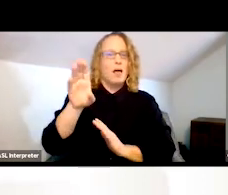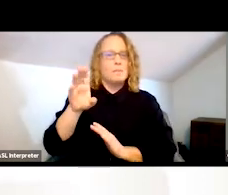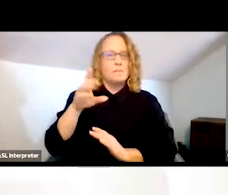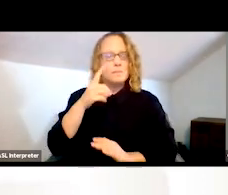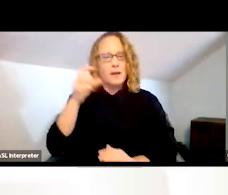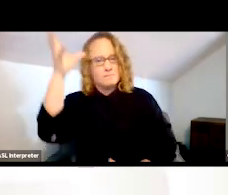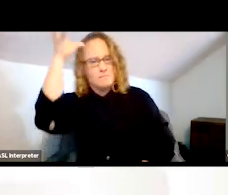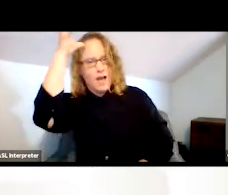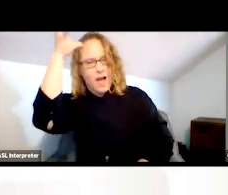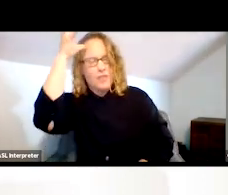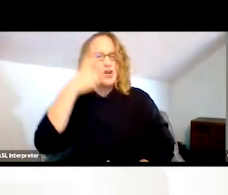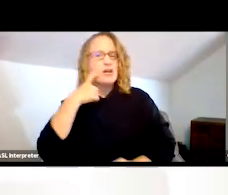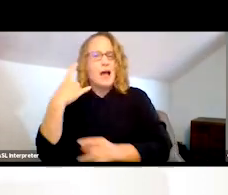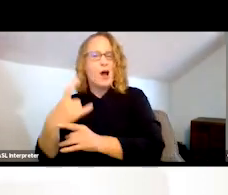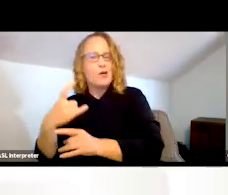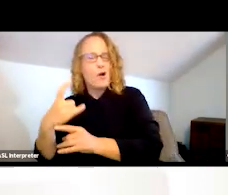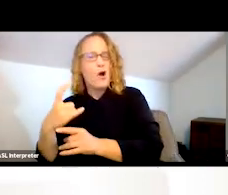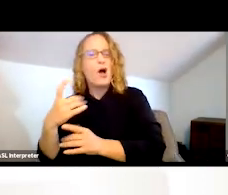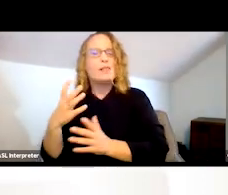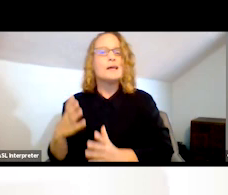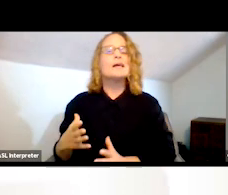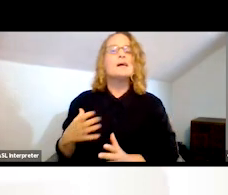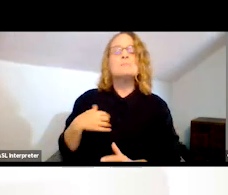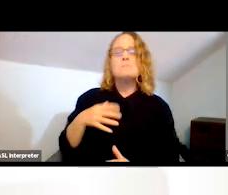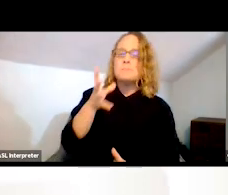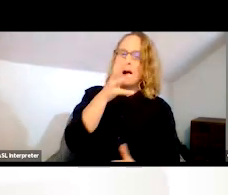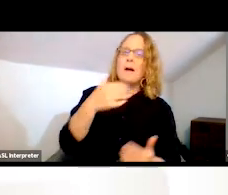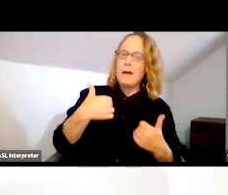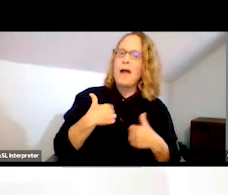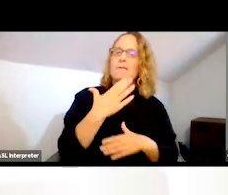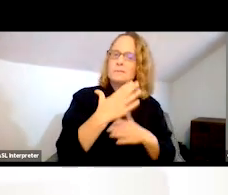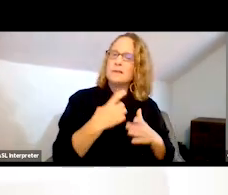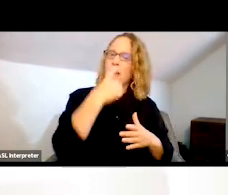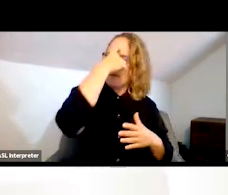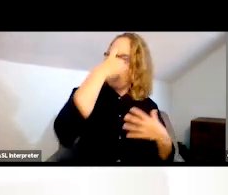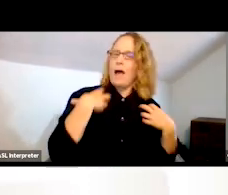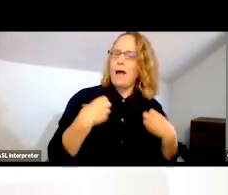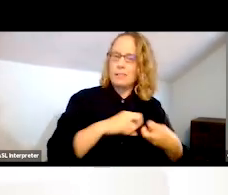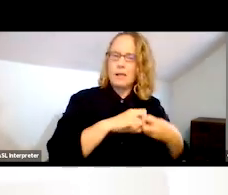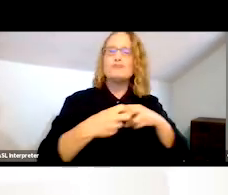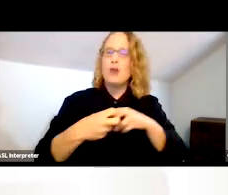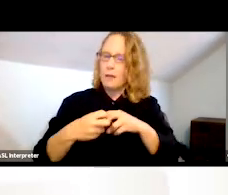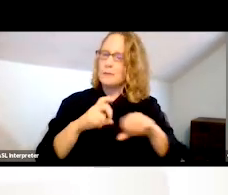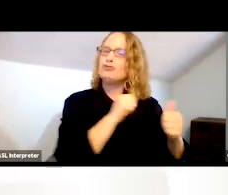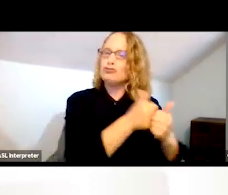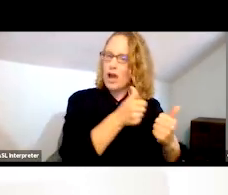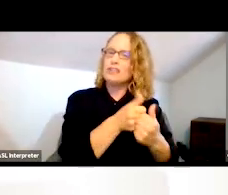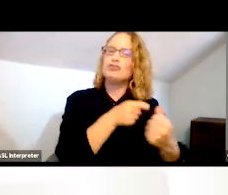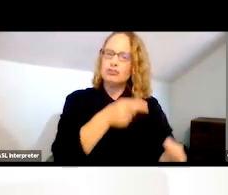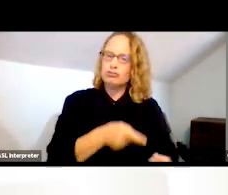That's where, for me, the fear, the anxiety, the insecurity, the guilt,